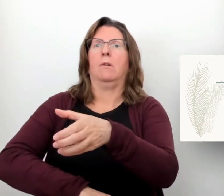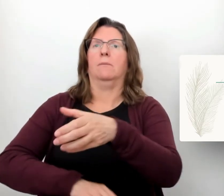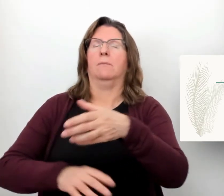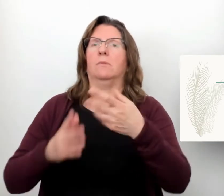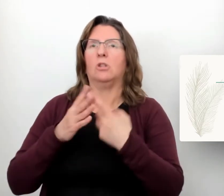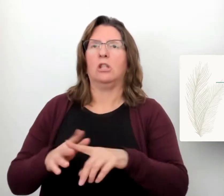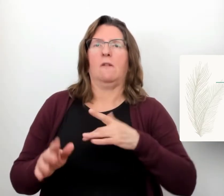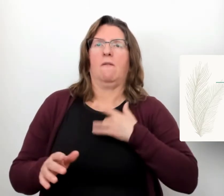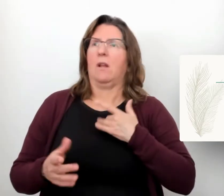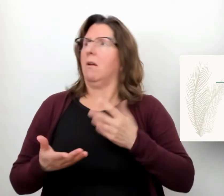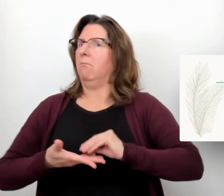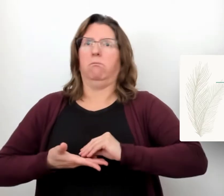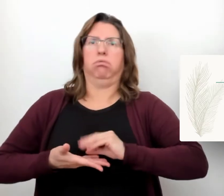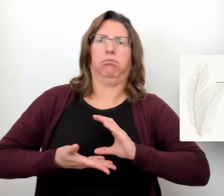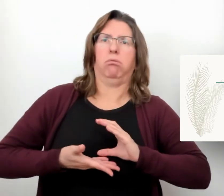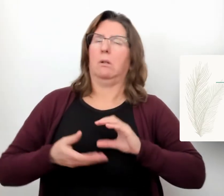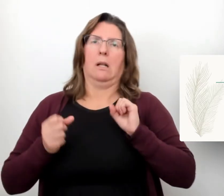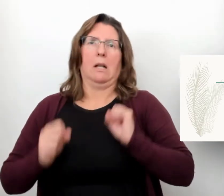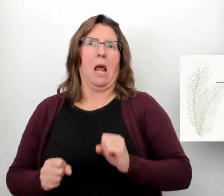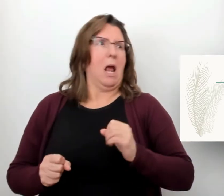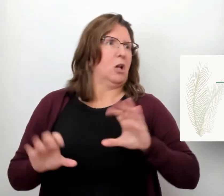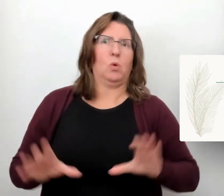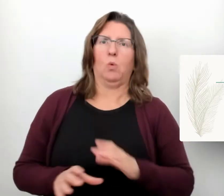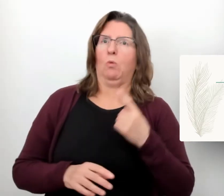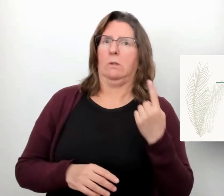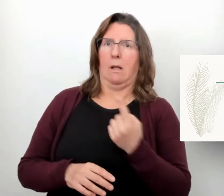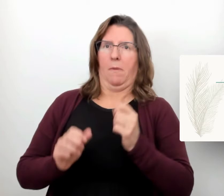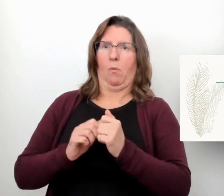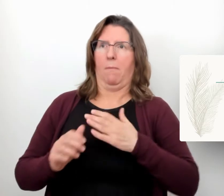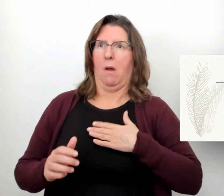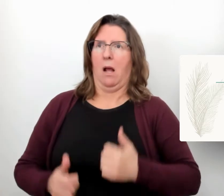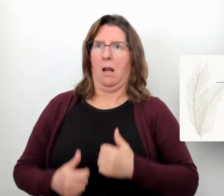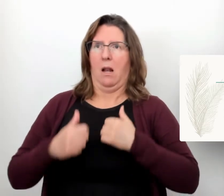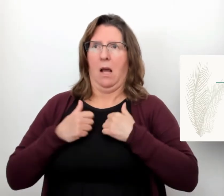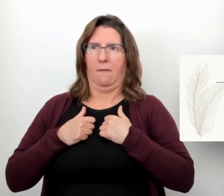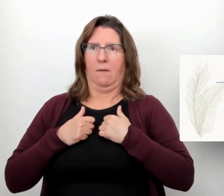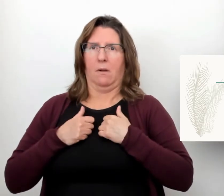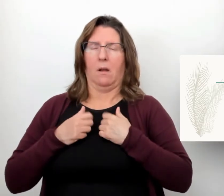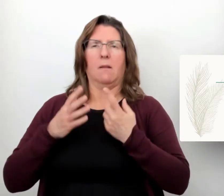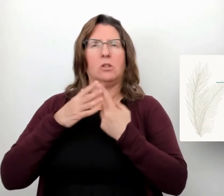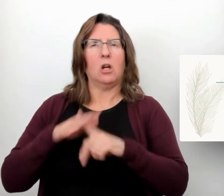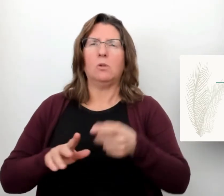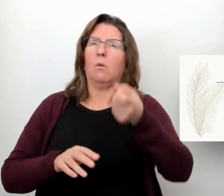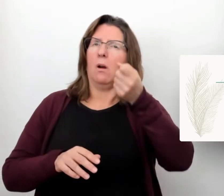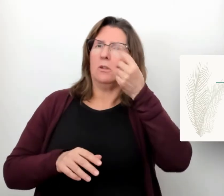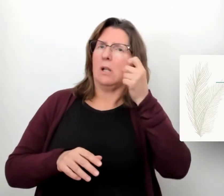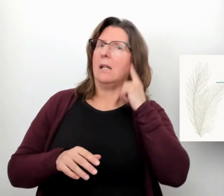Through this exposure they became more empowered, believing that they could do something with their lives.